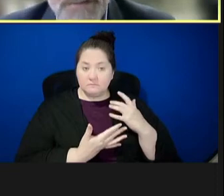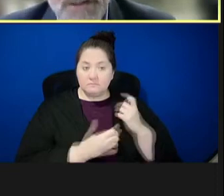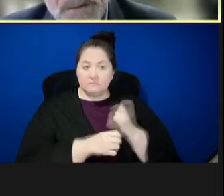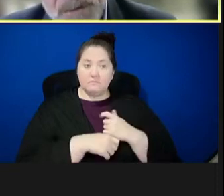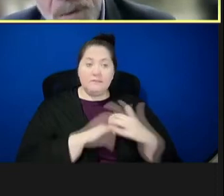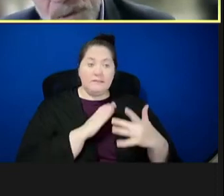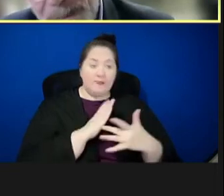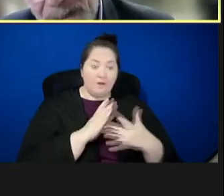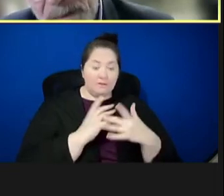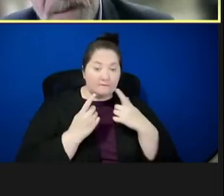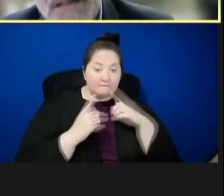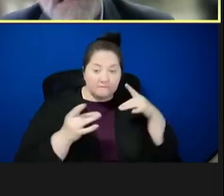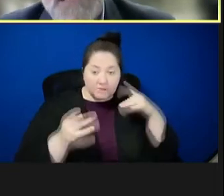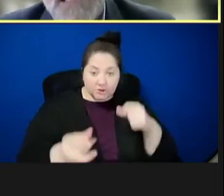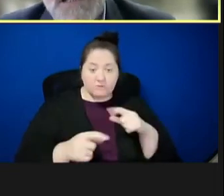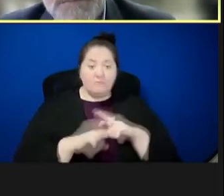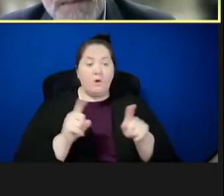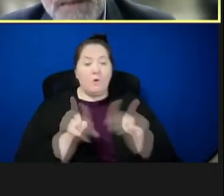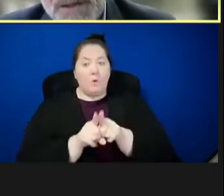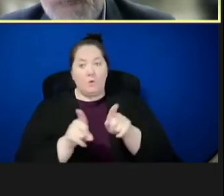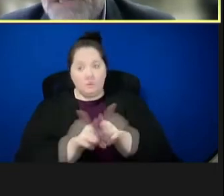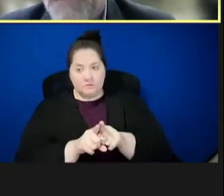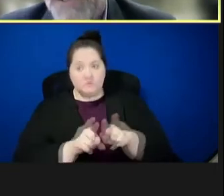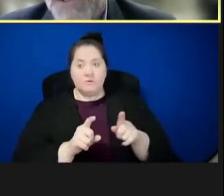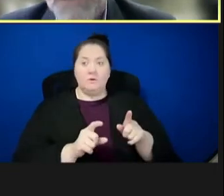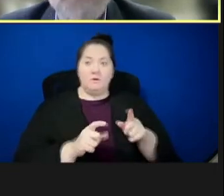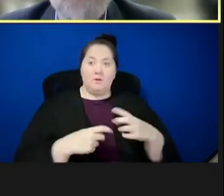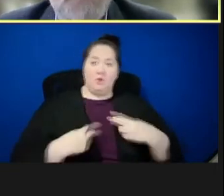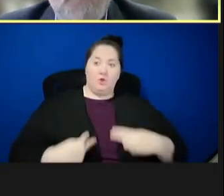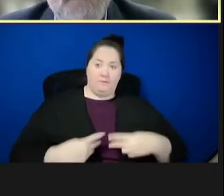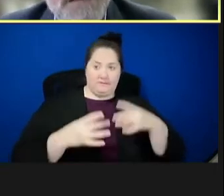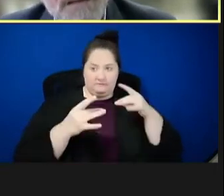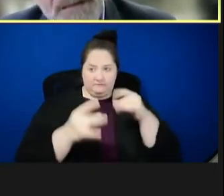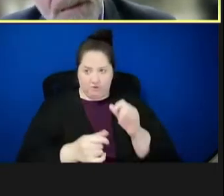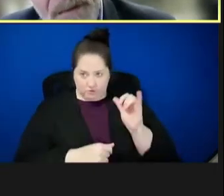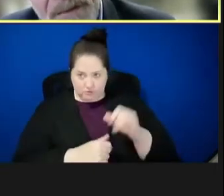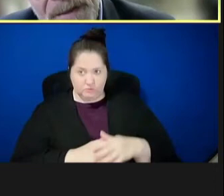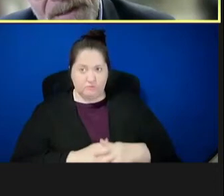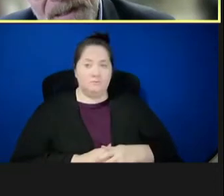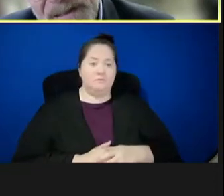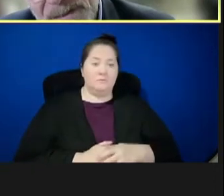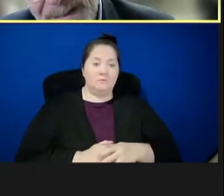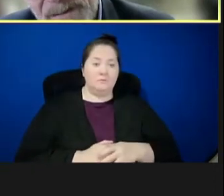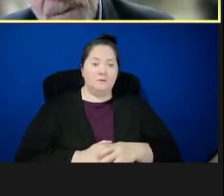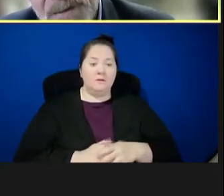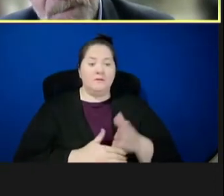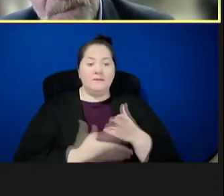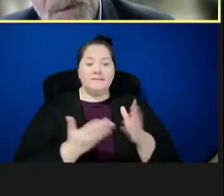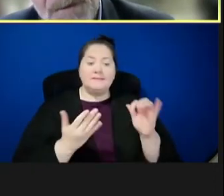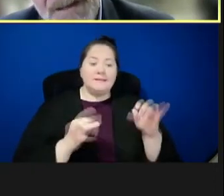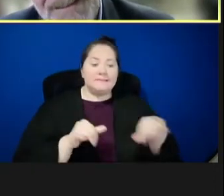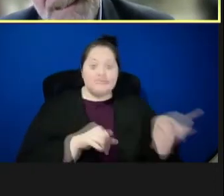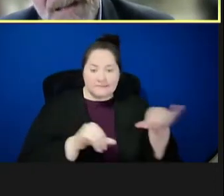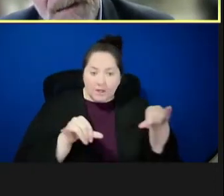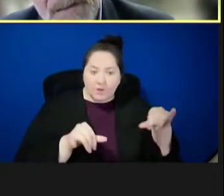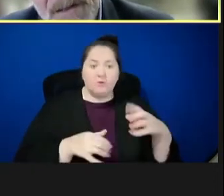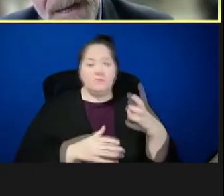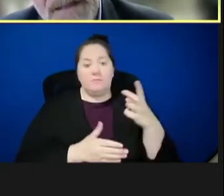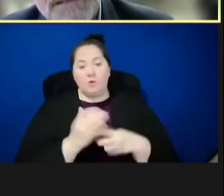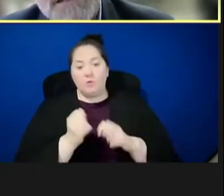but to also make the human sufficient are things like standards, both in the design of the study